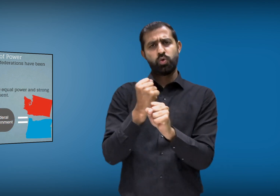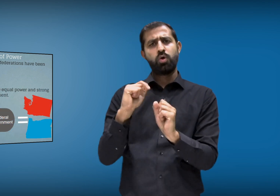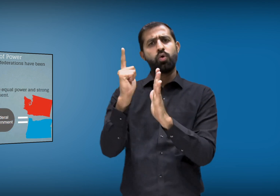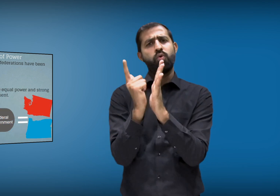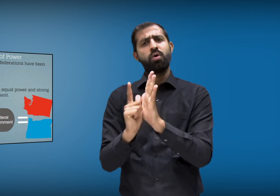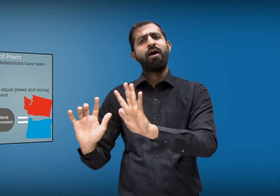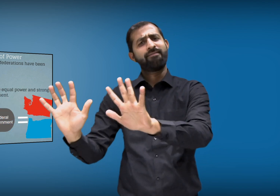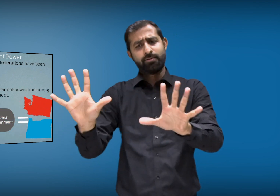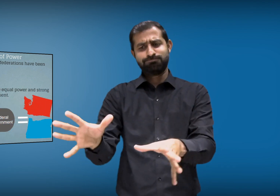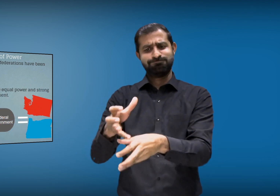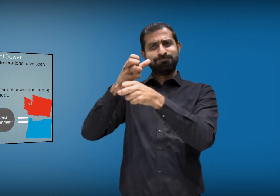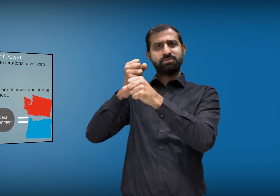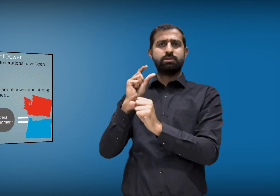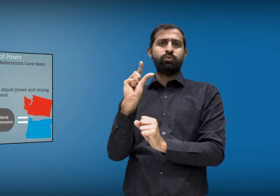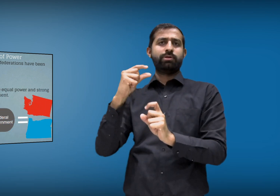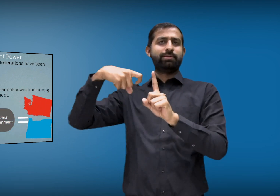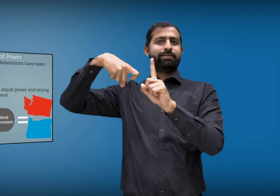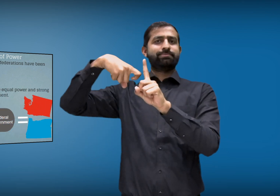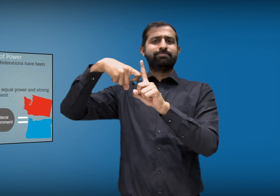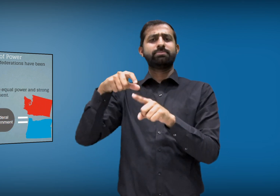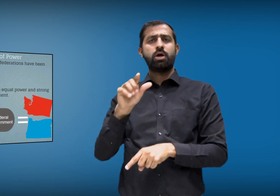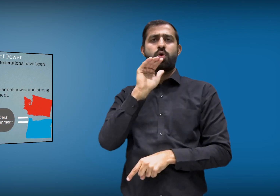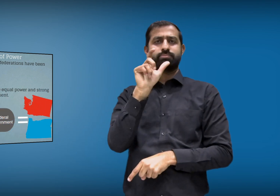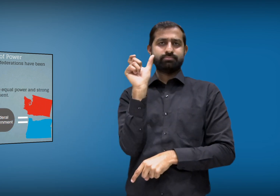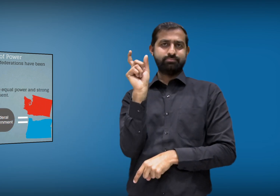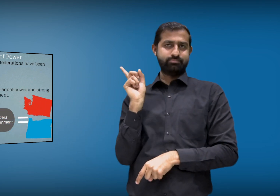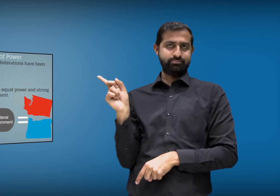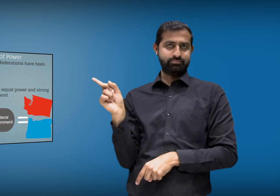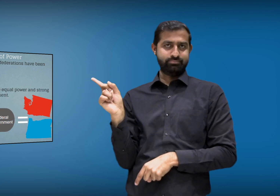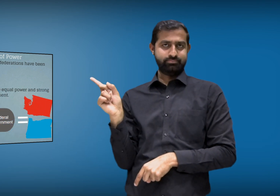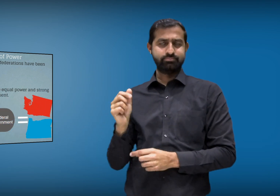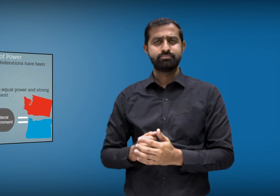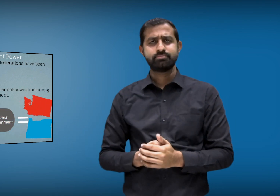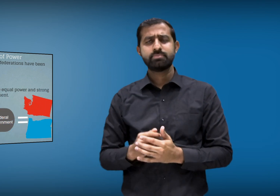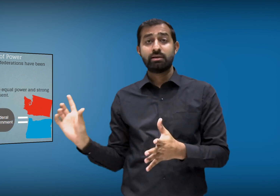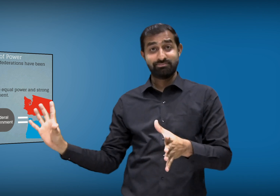government however, under independent provisions. This is called Coming